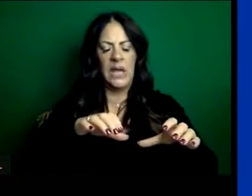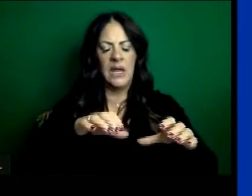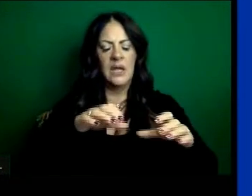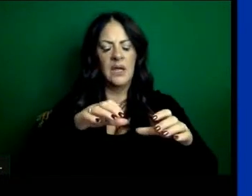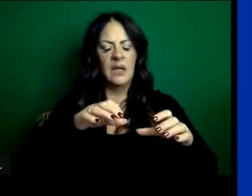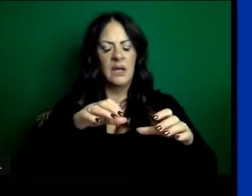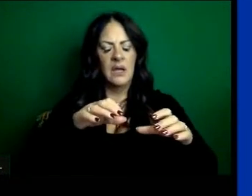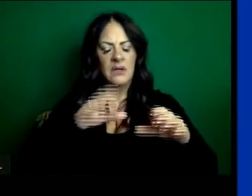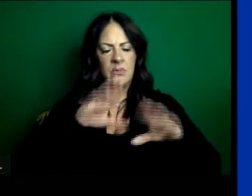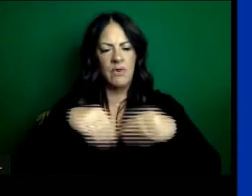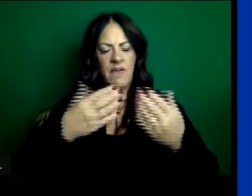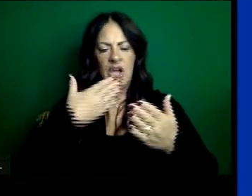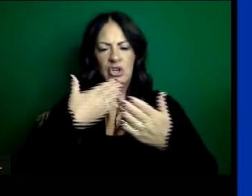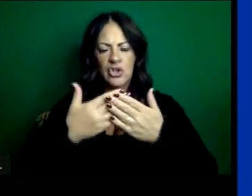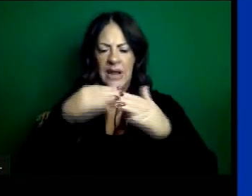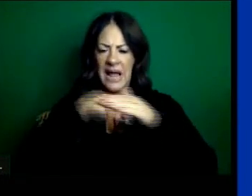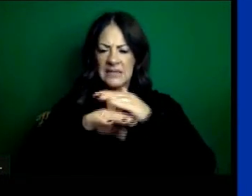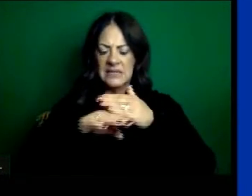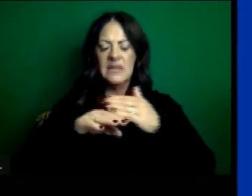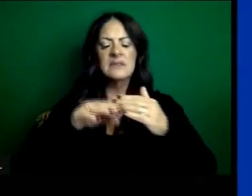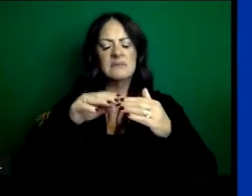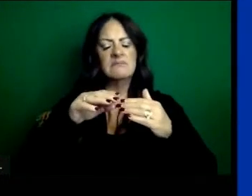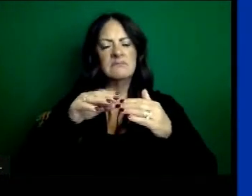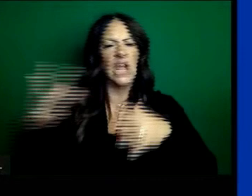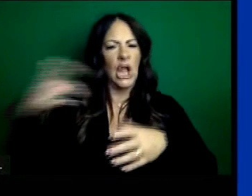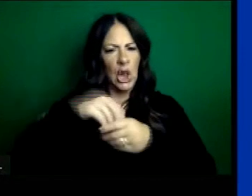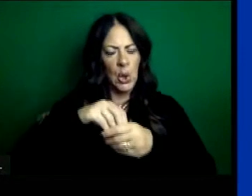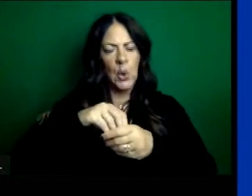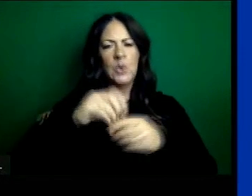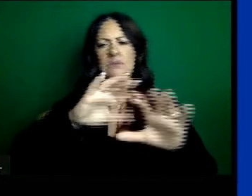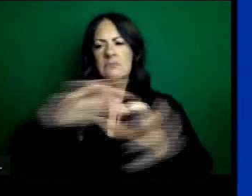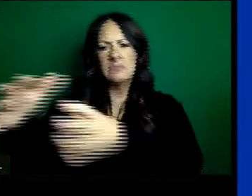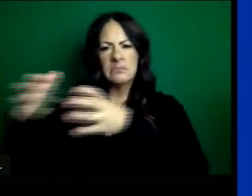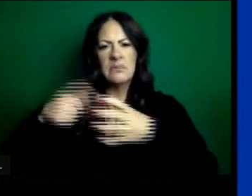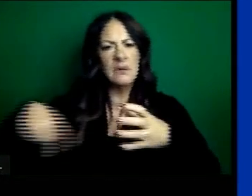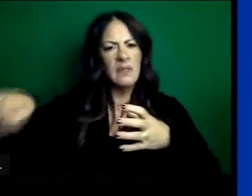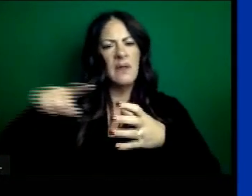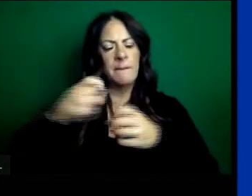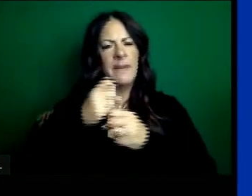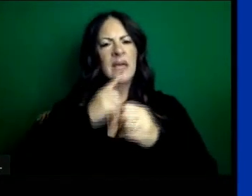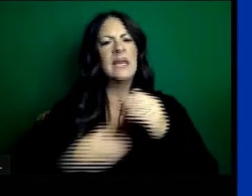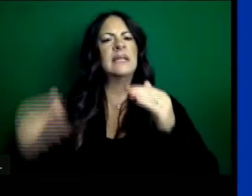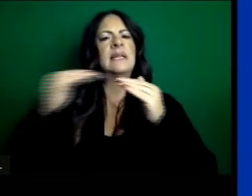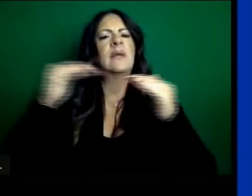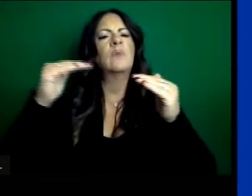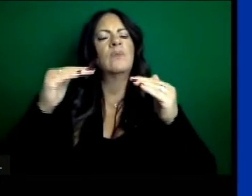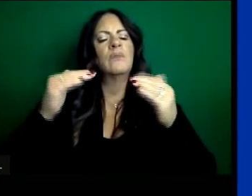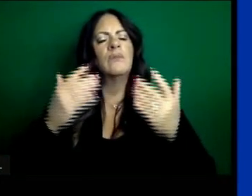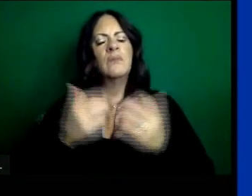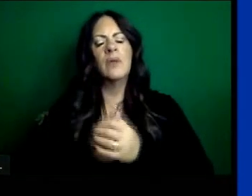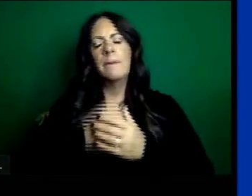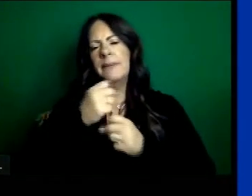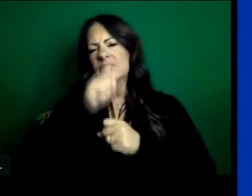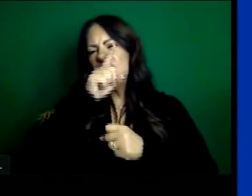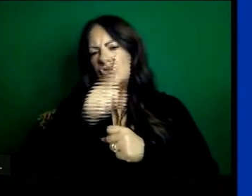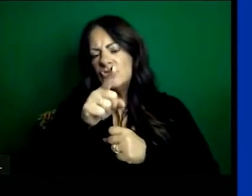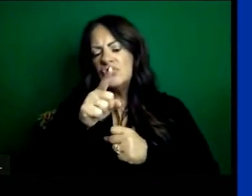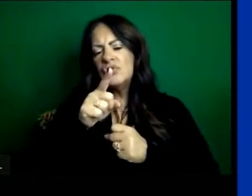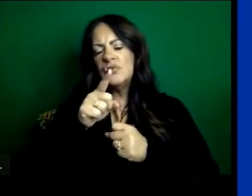COMMUNITIES ACROSS THE STATE. CONTINUING THAT FOCUS ON OUR HEALTH EQUITY METRIC. BUILD THAT INDOOR VACCINE STRATEGY AND REALLY PUSHING